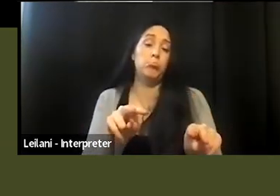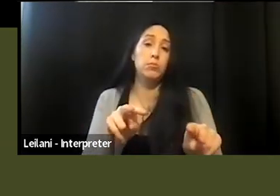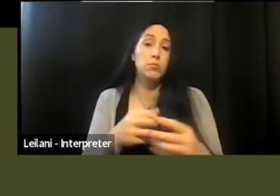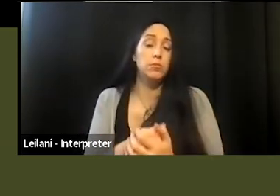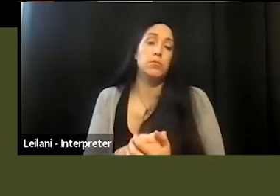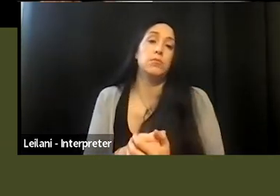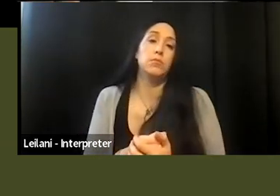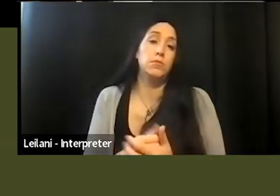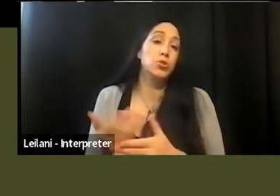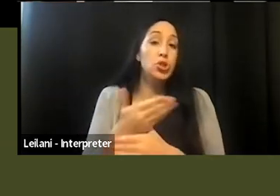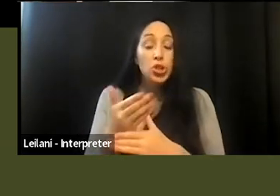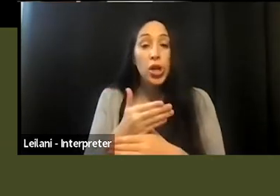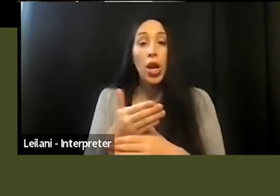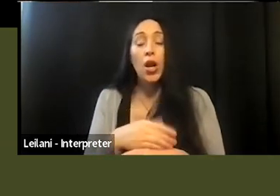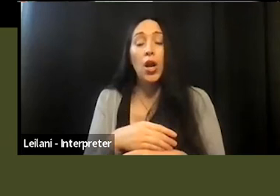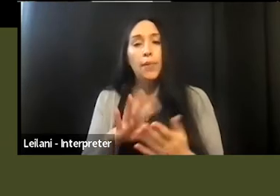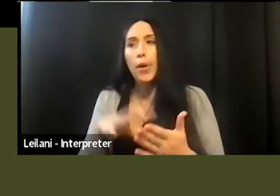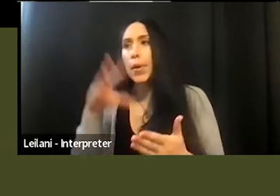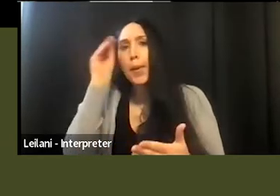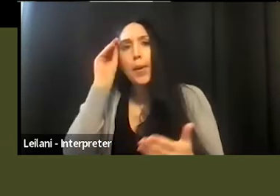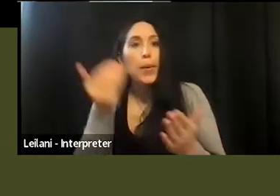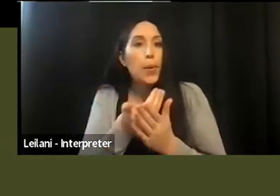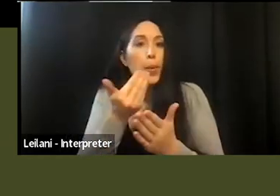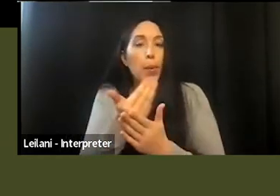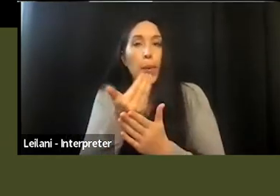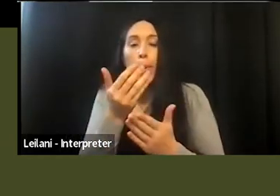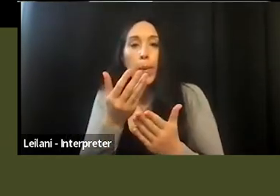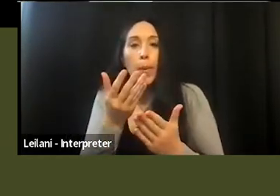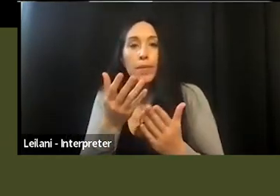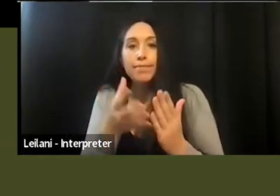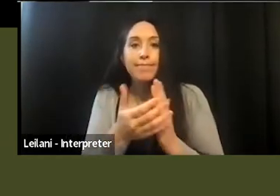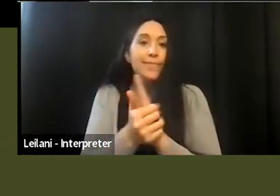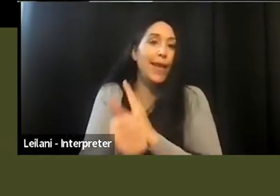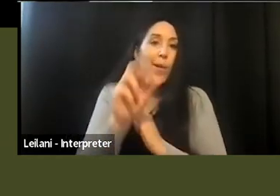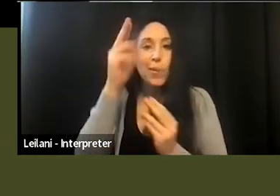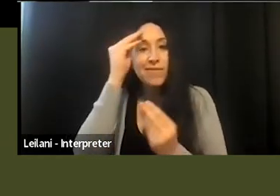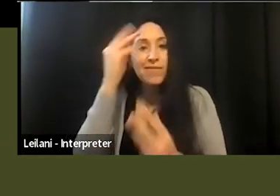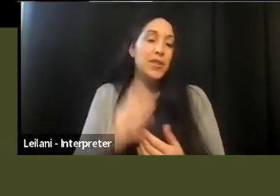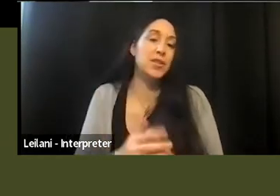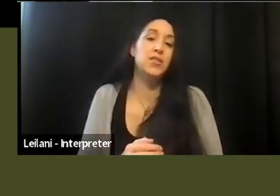and share them and learn a new skill. And we're going to also consolidate them all